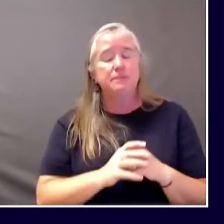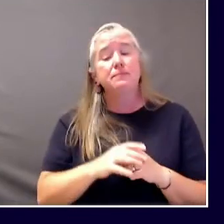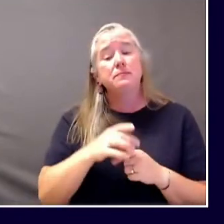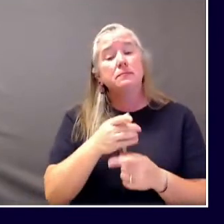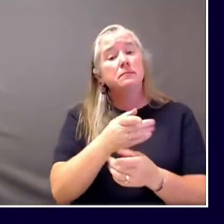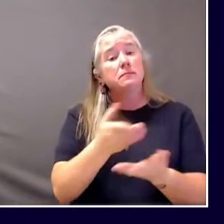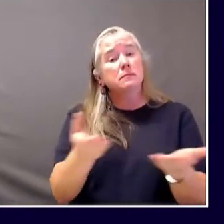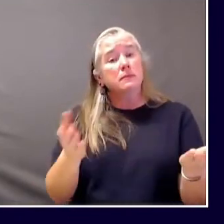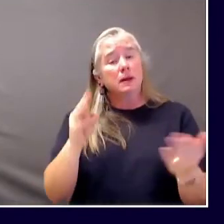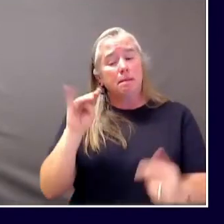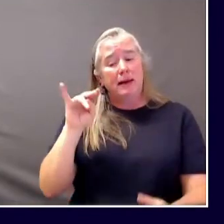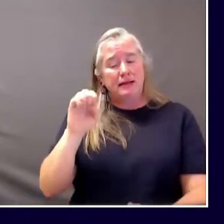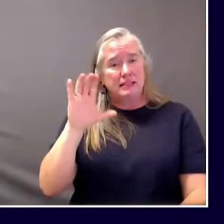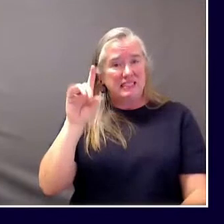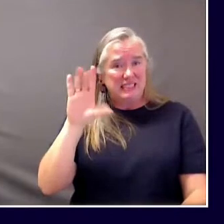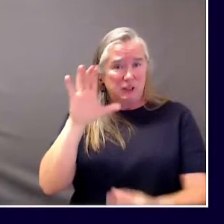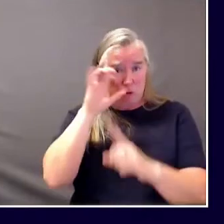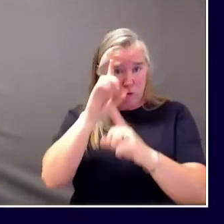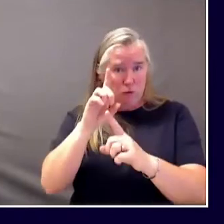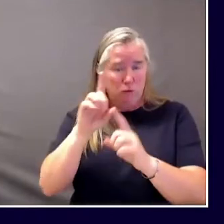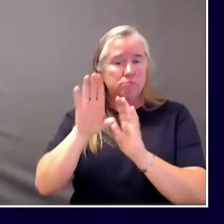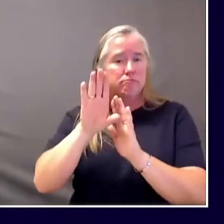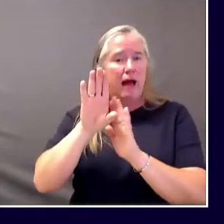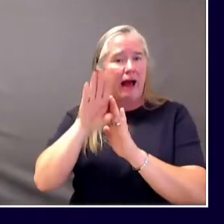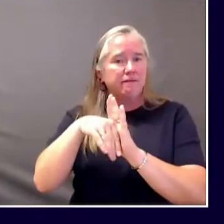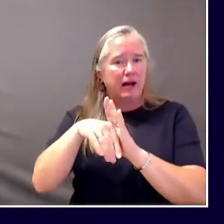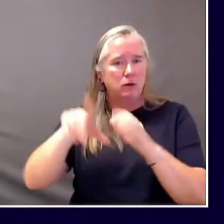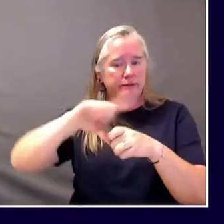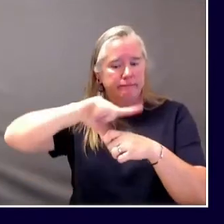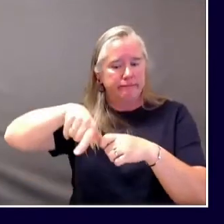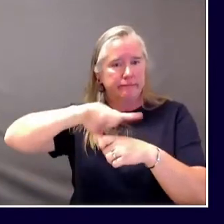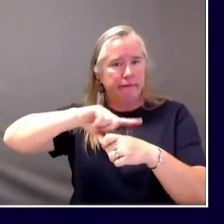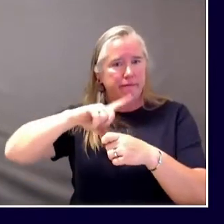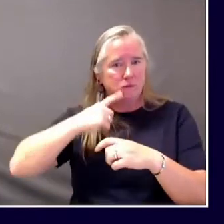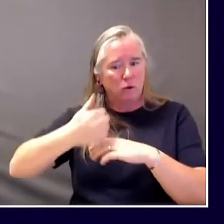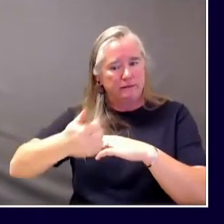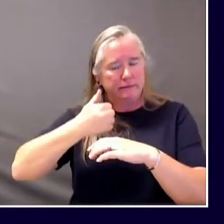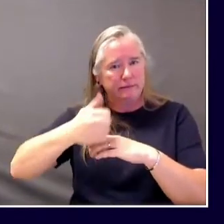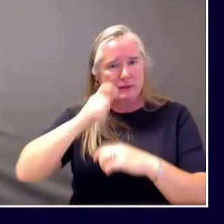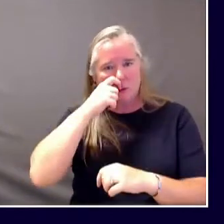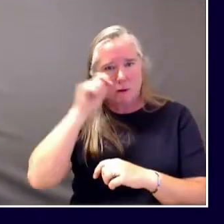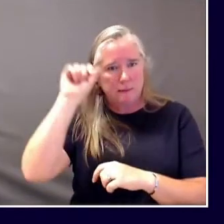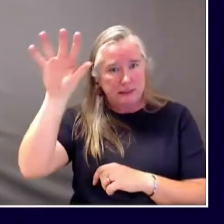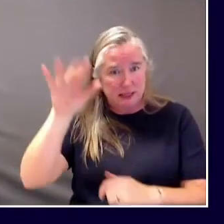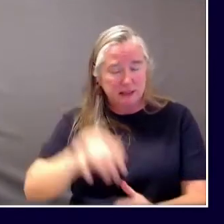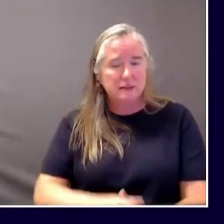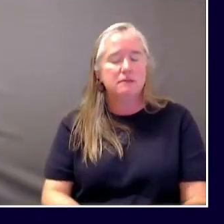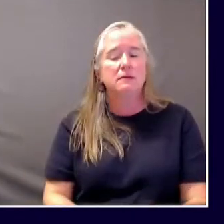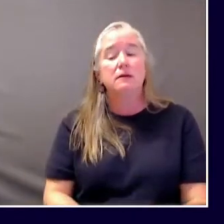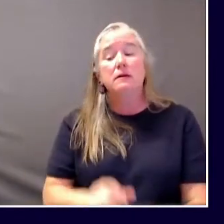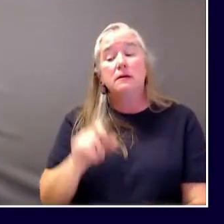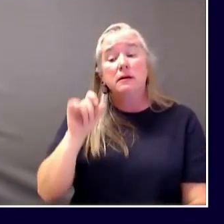testing within an easy thirty minute drive of most Mainers